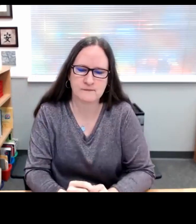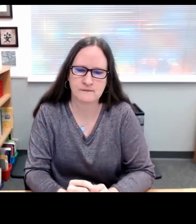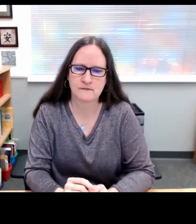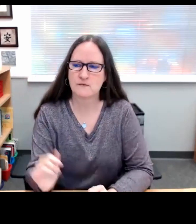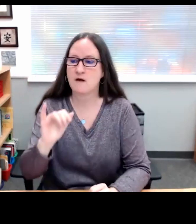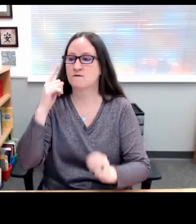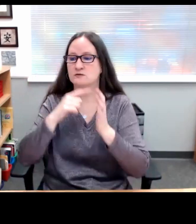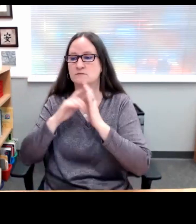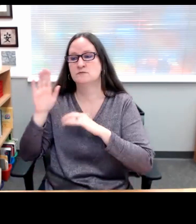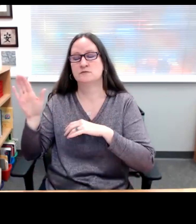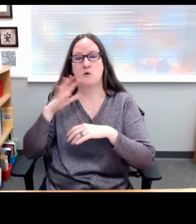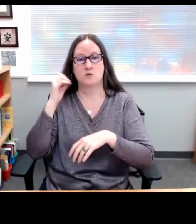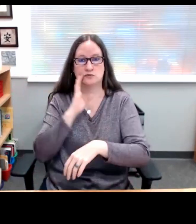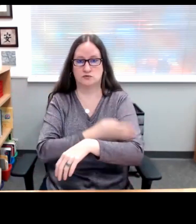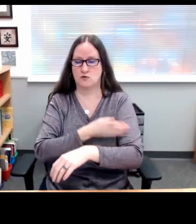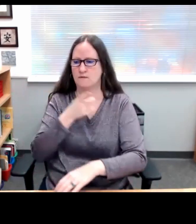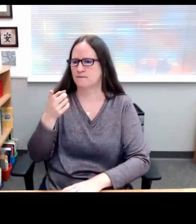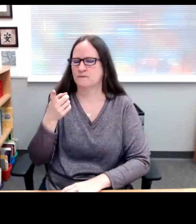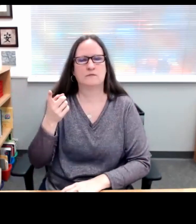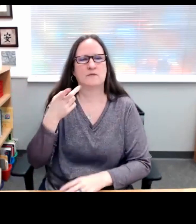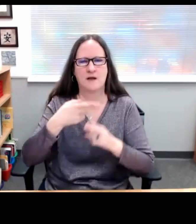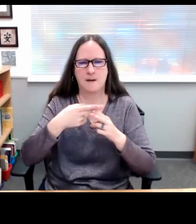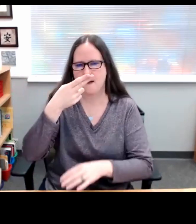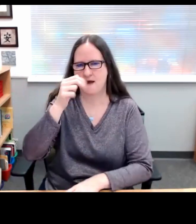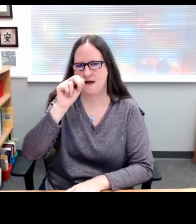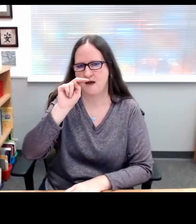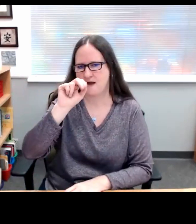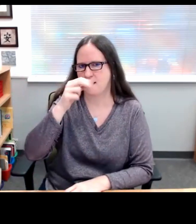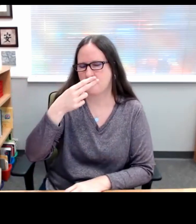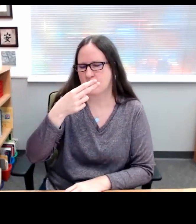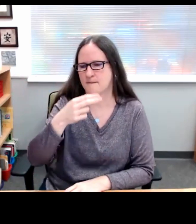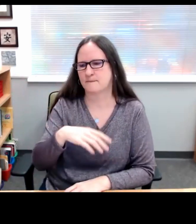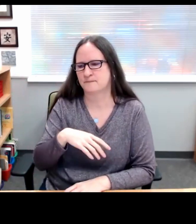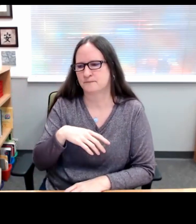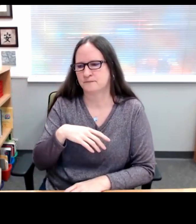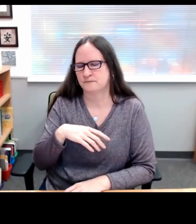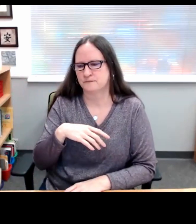because she has to tell her story of what she does. And with her oldest daughter named Hannah,